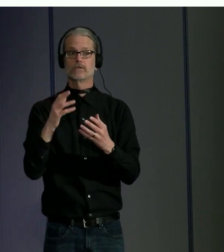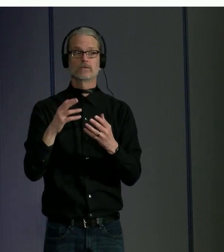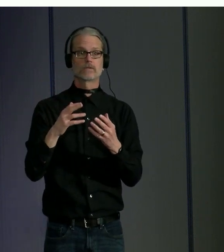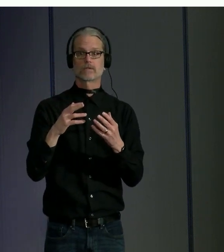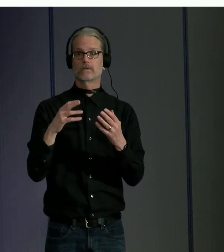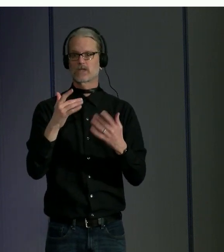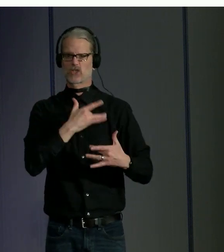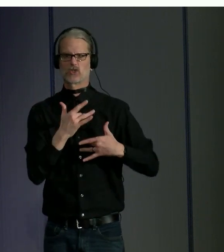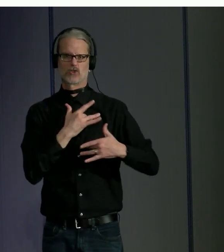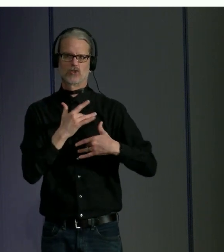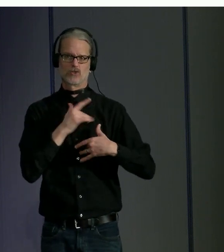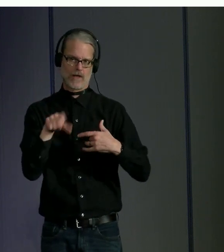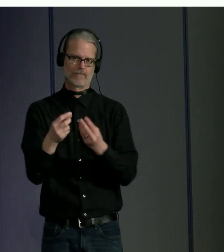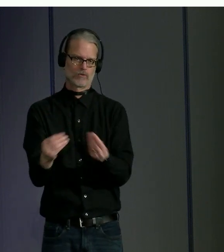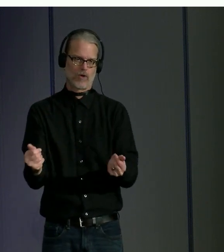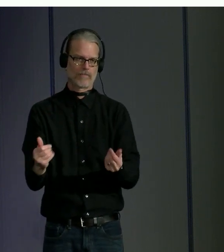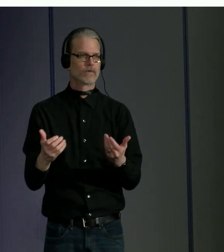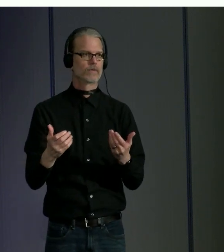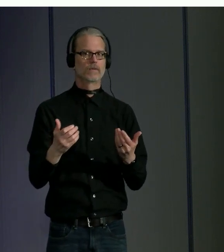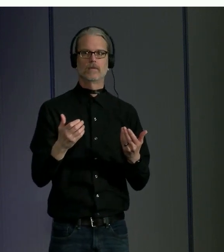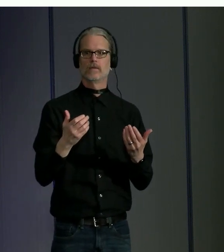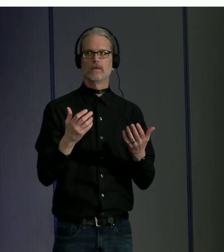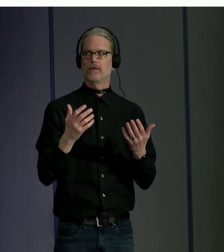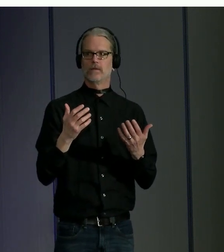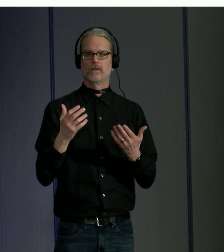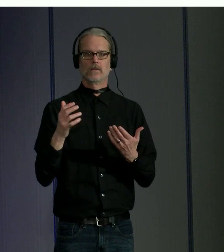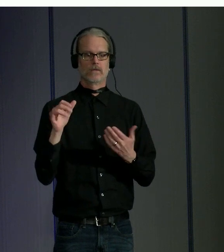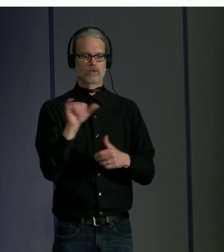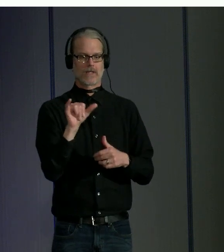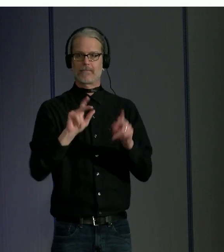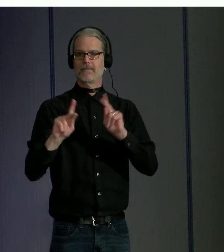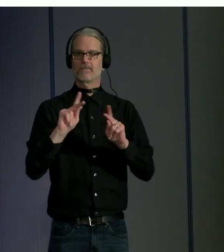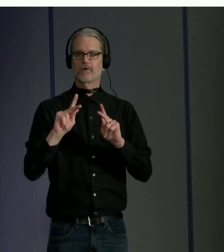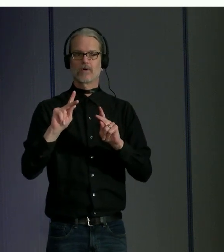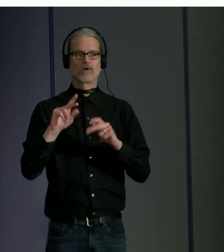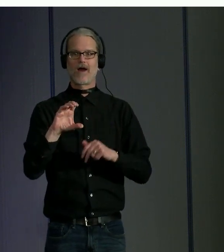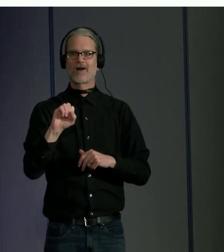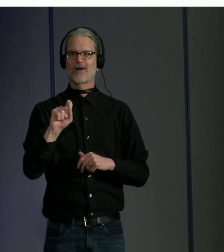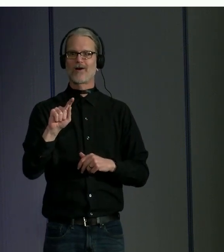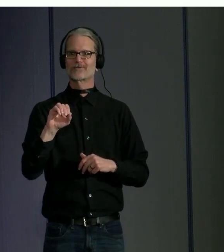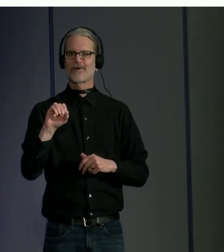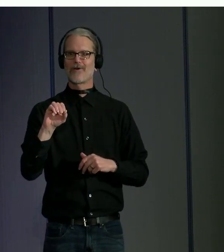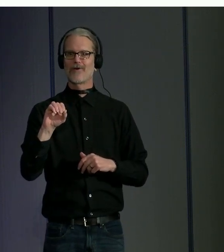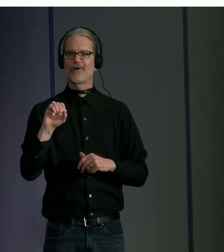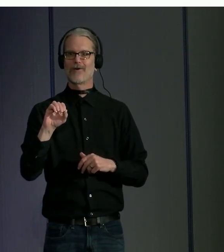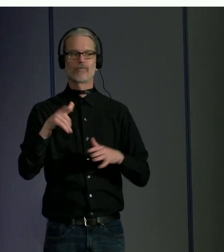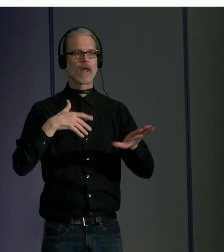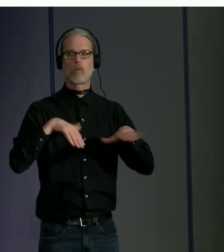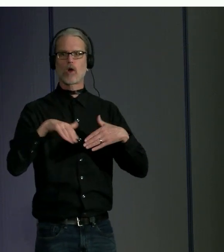And just like those people at Costco that go through and think about those individual